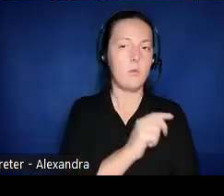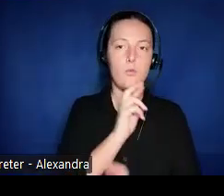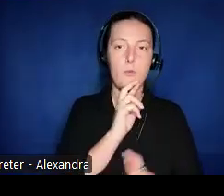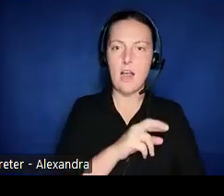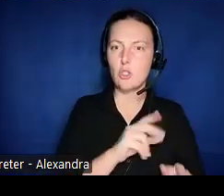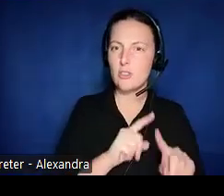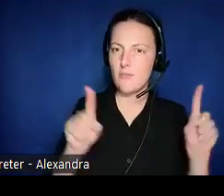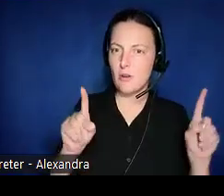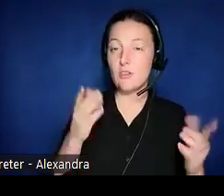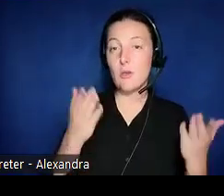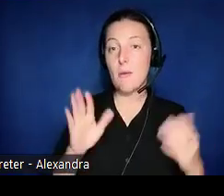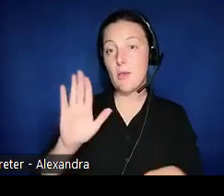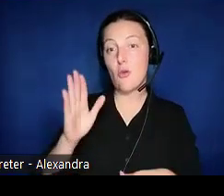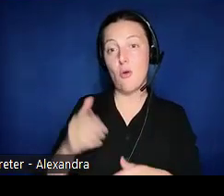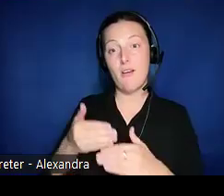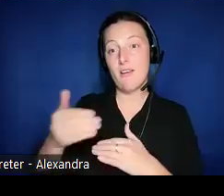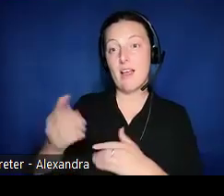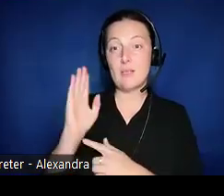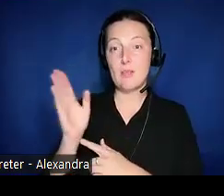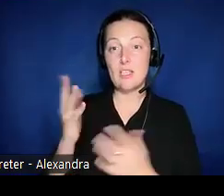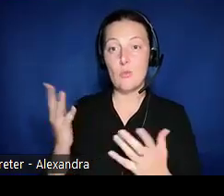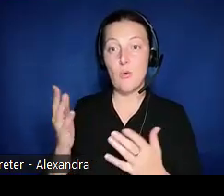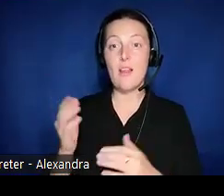the outliers. The history of the outlier. All right, you got it. We'll be back in a year.